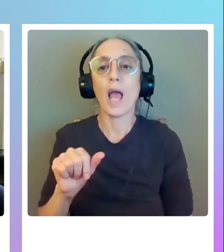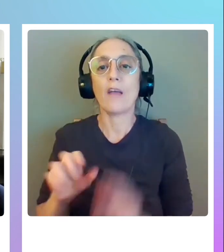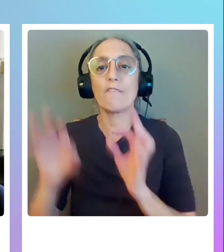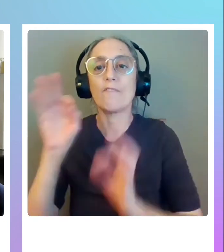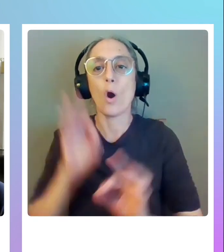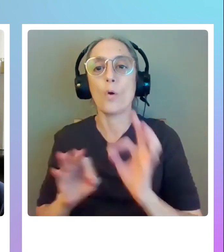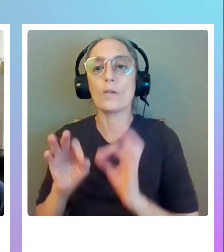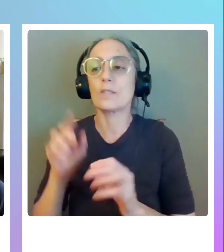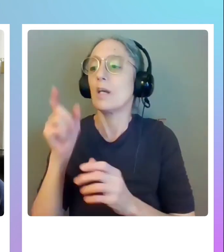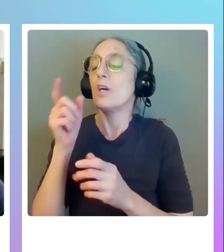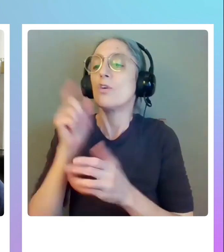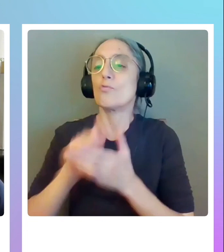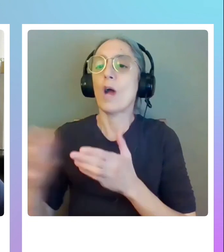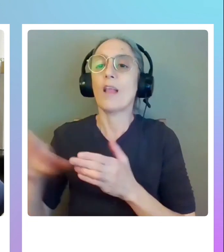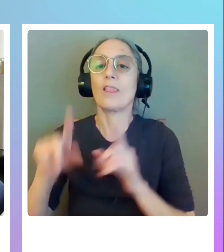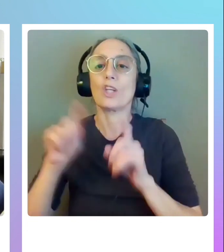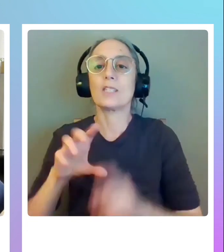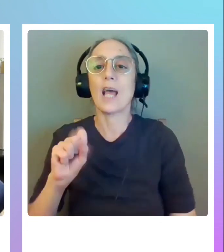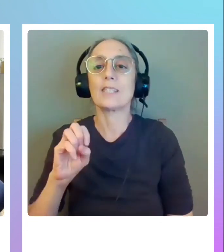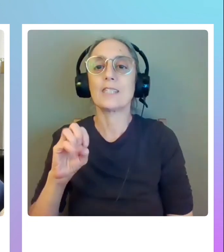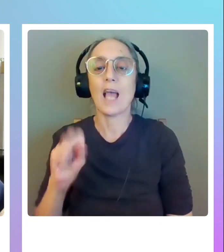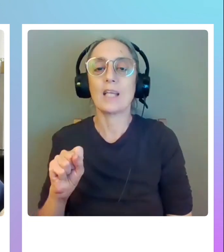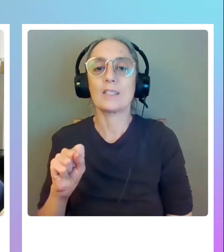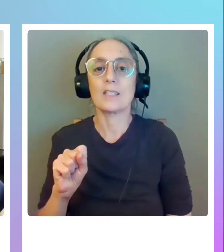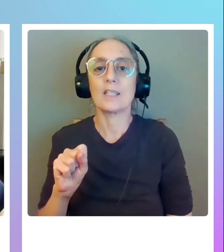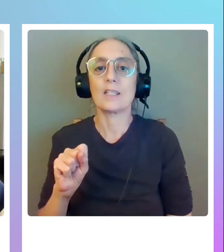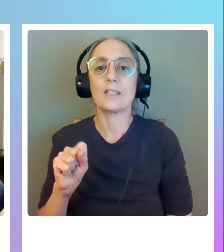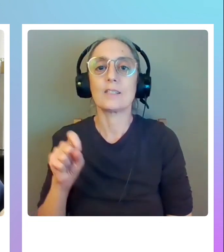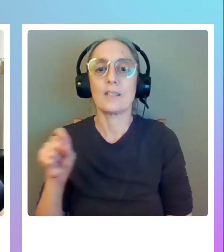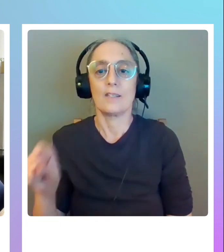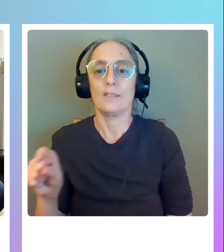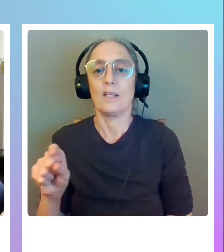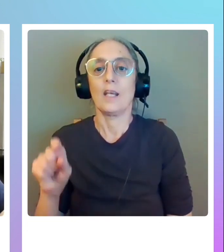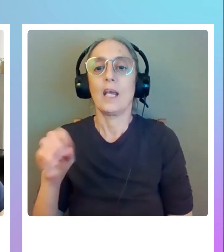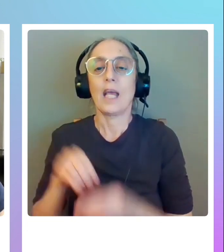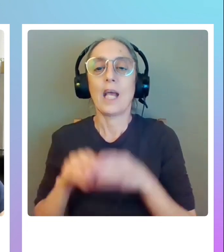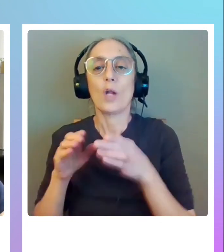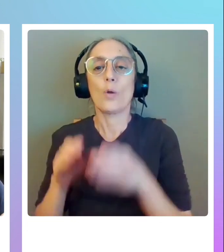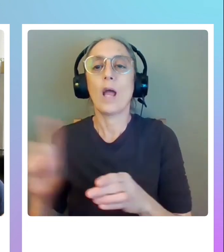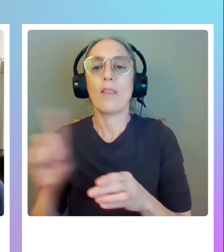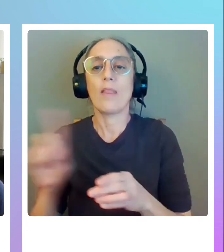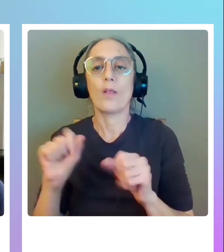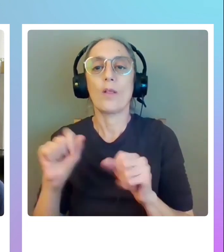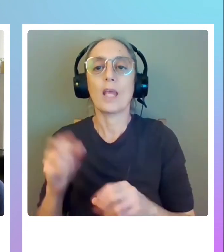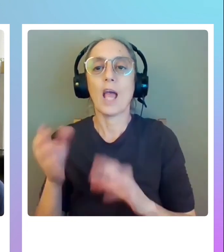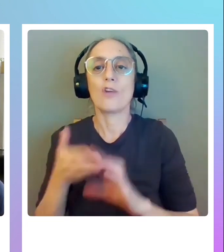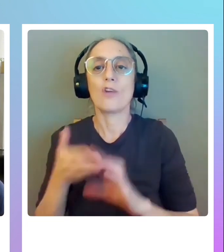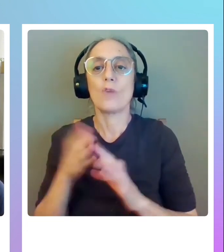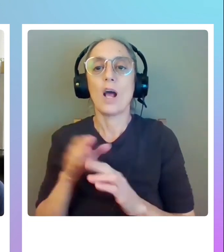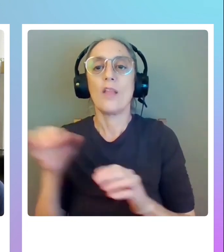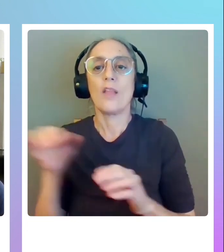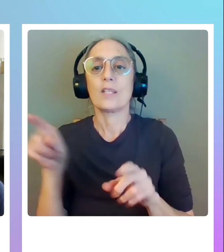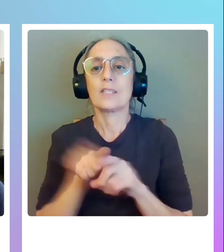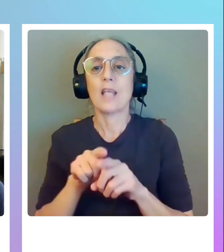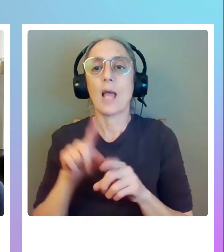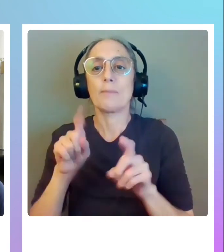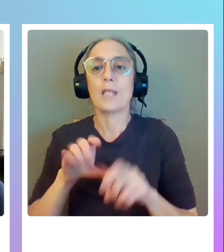in a way that they can run the same test case for over a multiple devices.